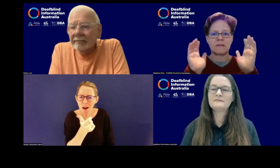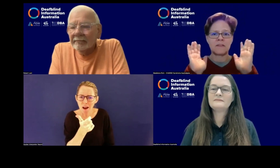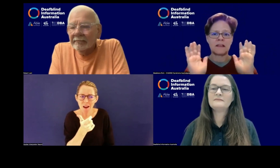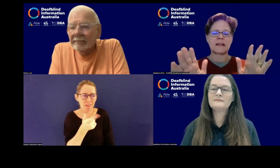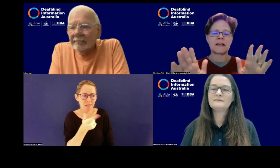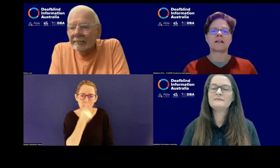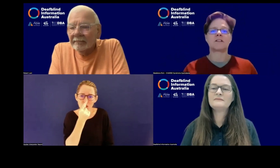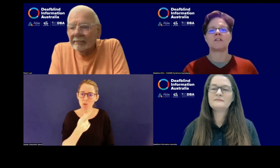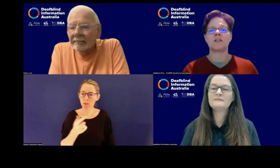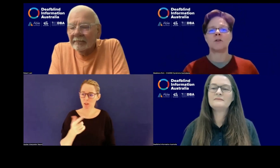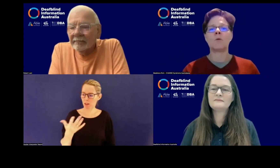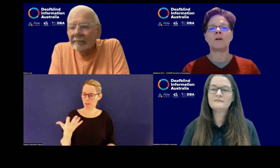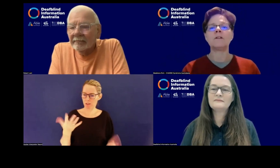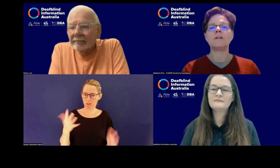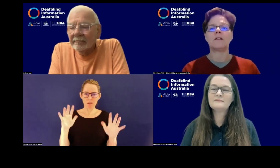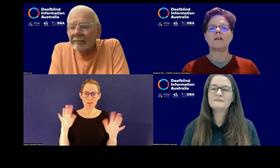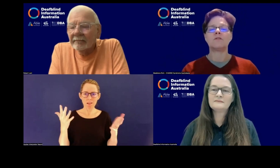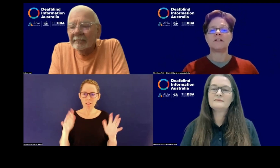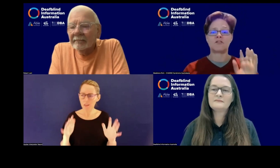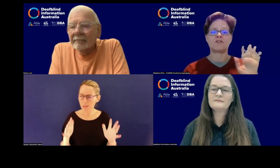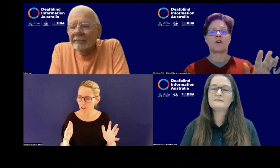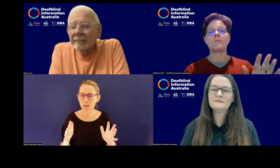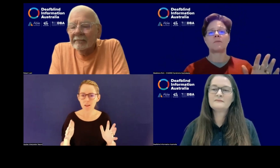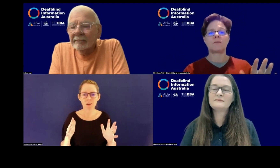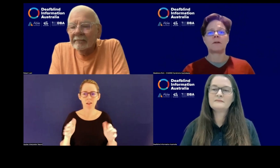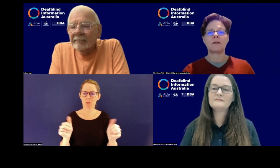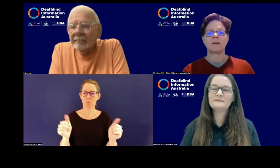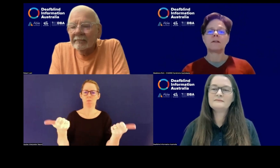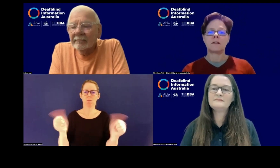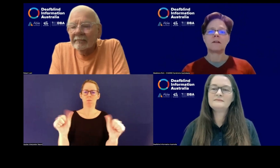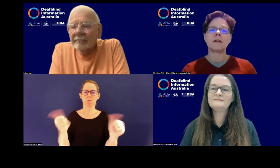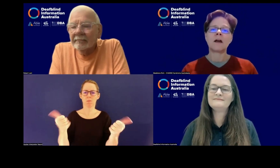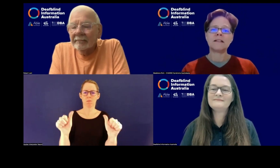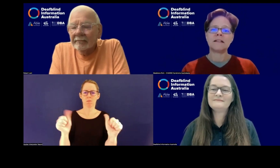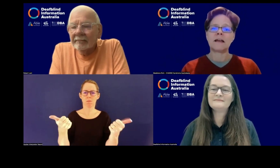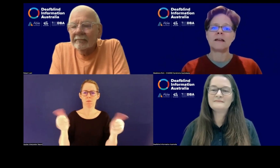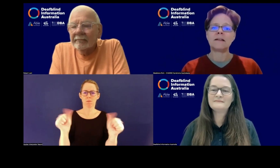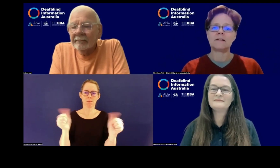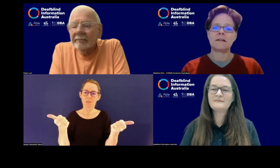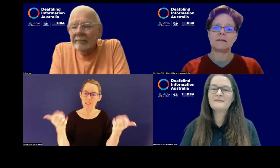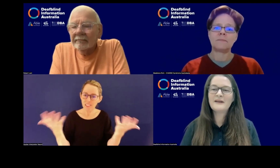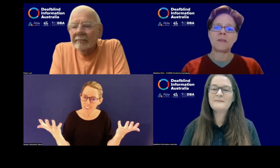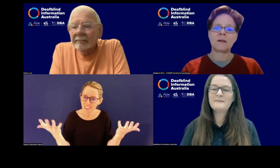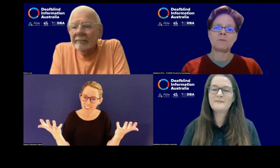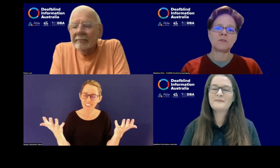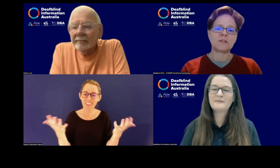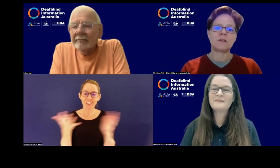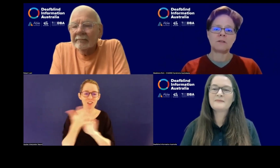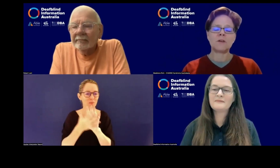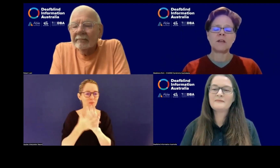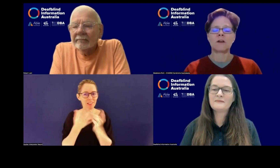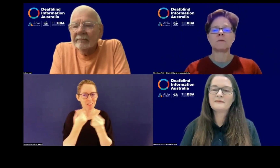and have the exact action you want, which is 'Stop.' And I did that, that was incredibly